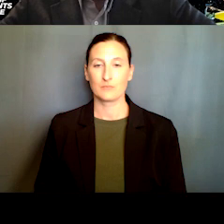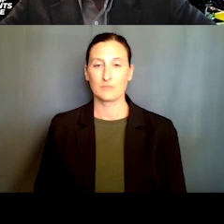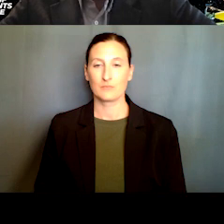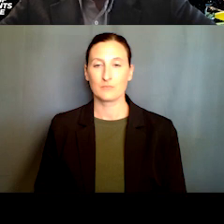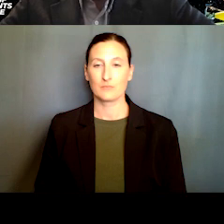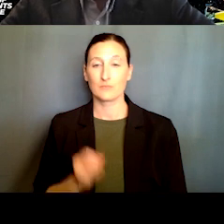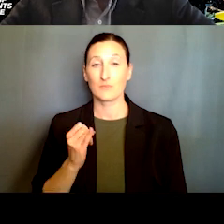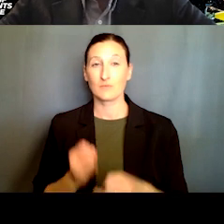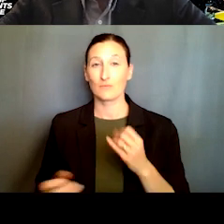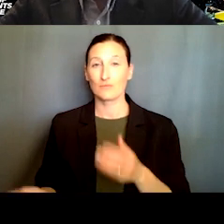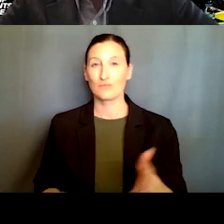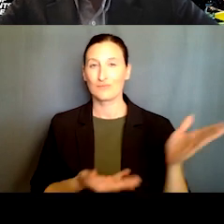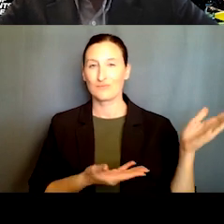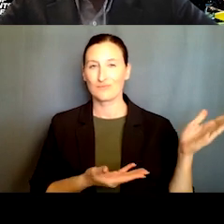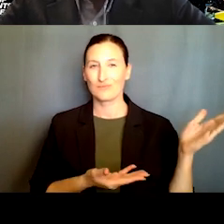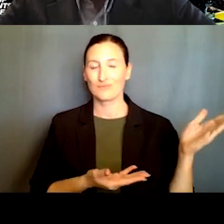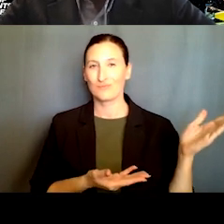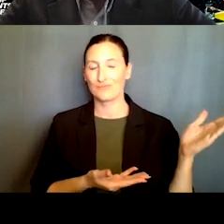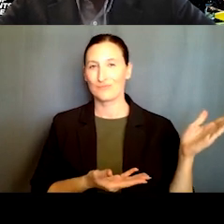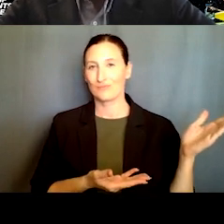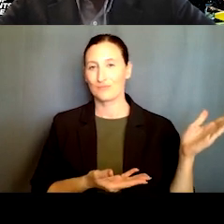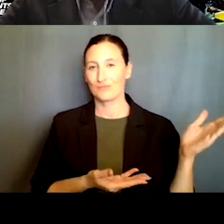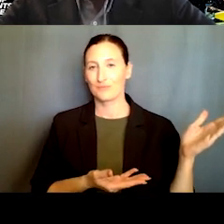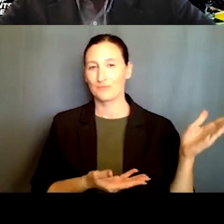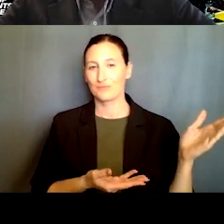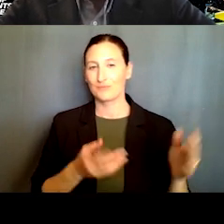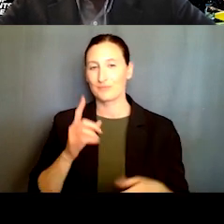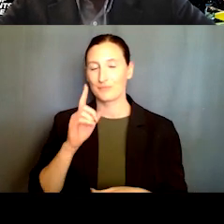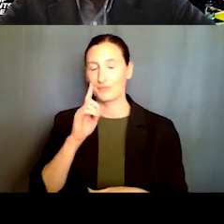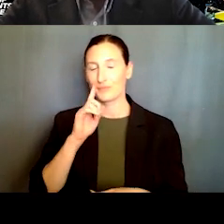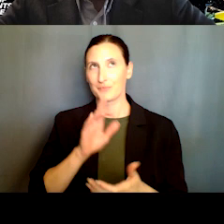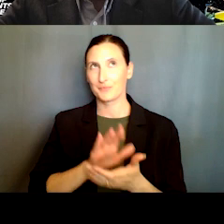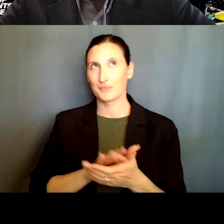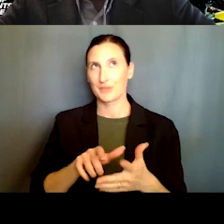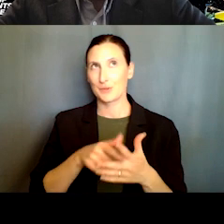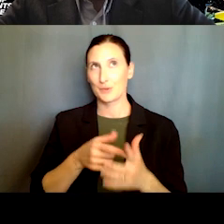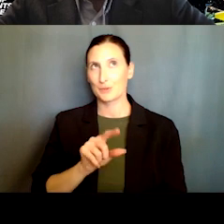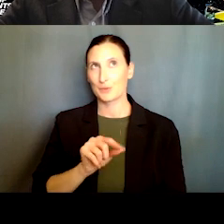Finally, here is MPS, maybe starting in 2018, 2020,